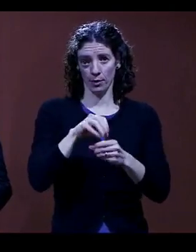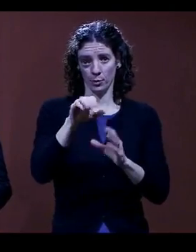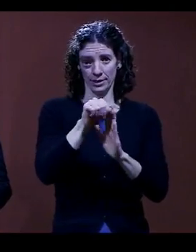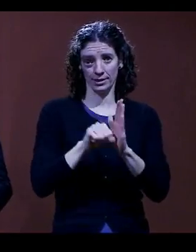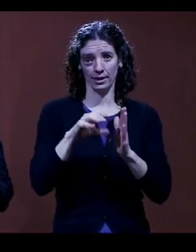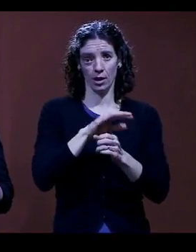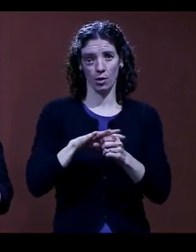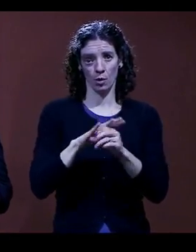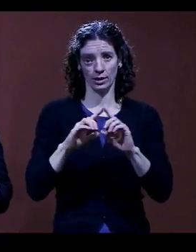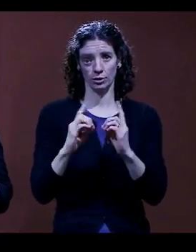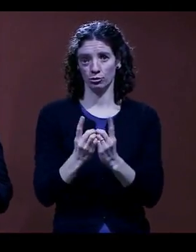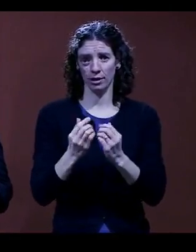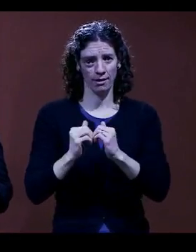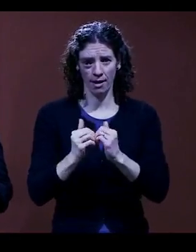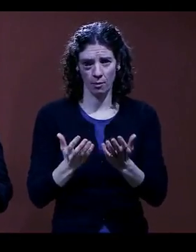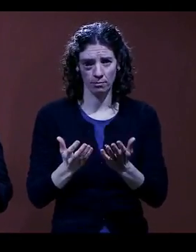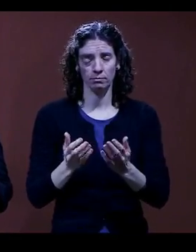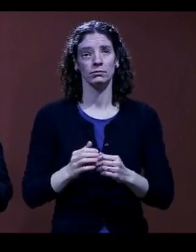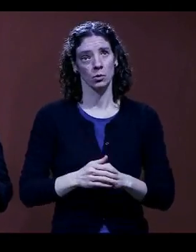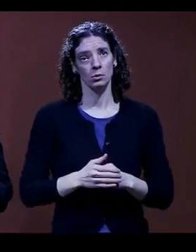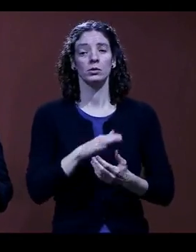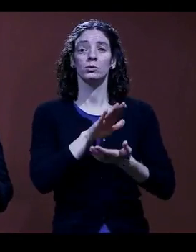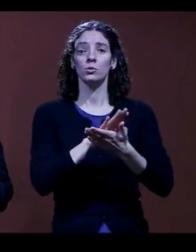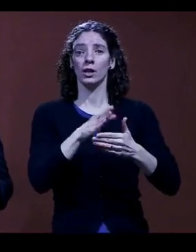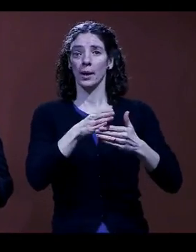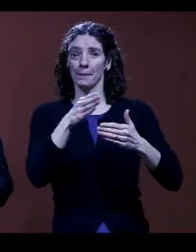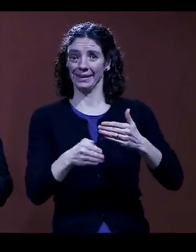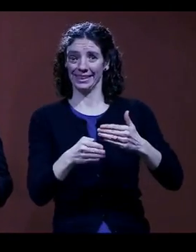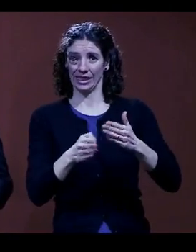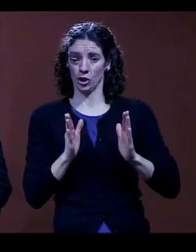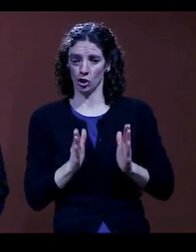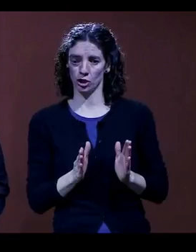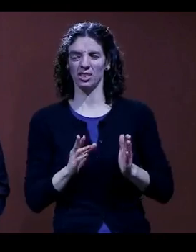Beyond school completers, which are graduates,